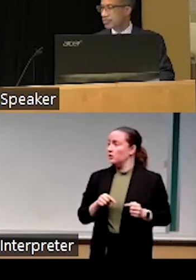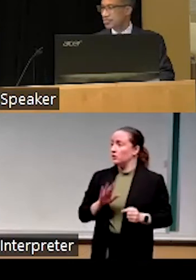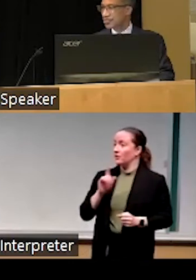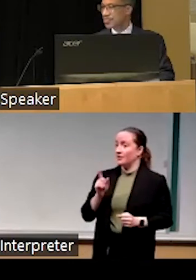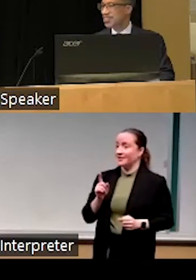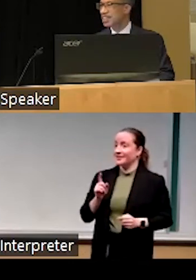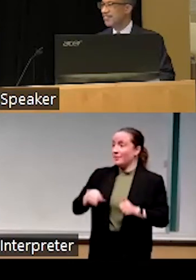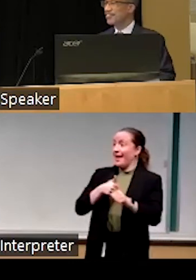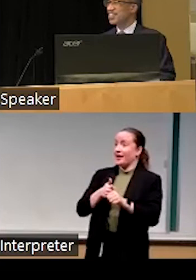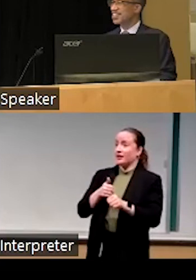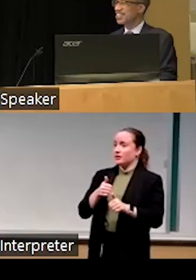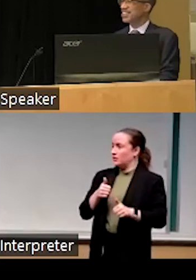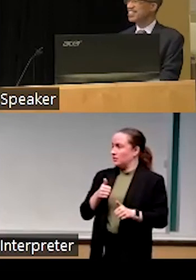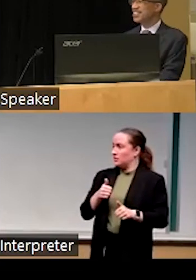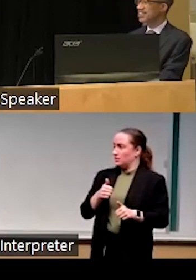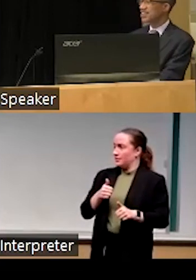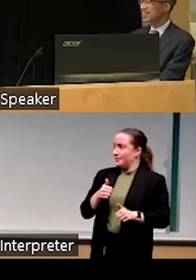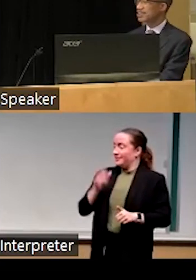I'm sorry yeah